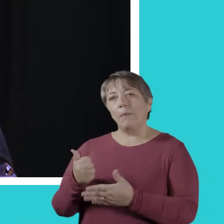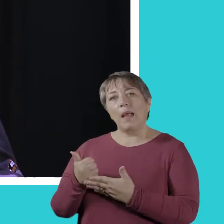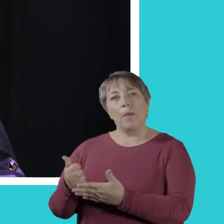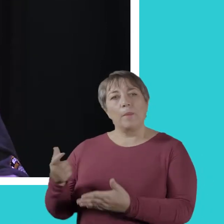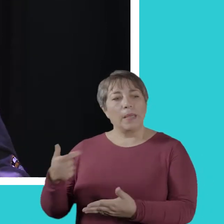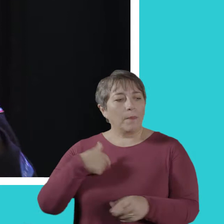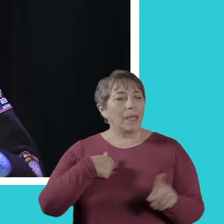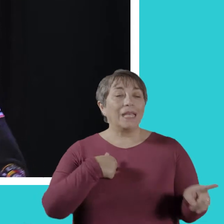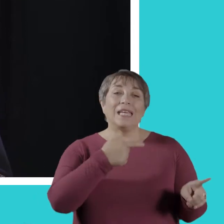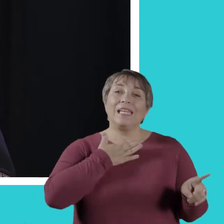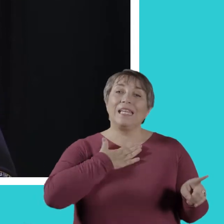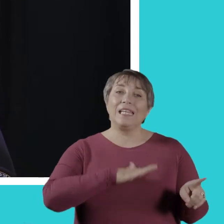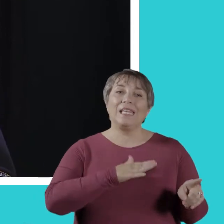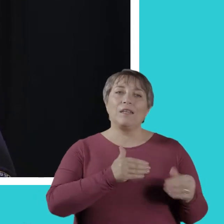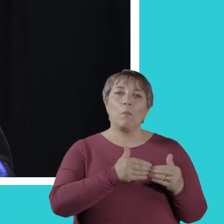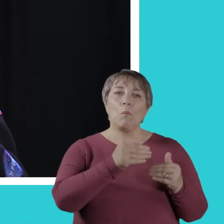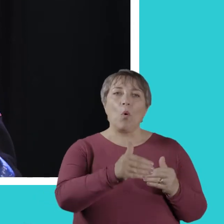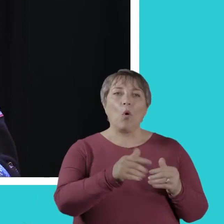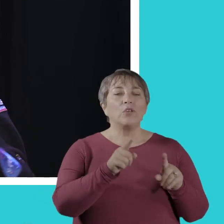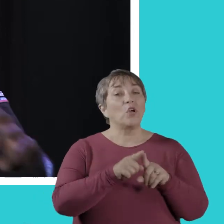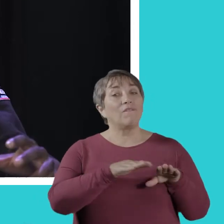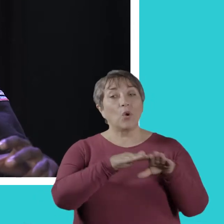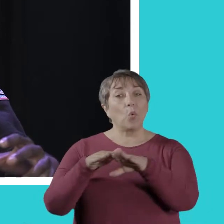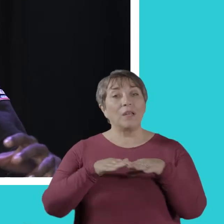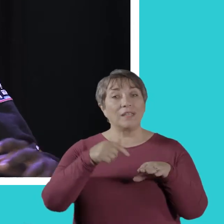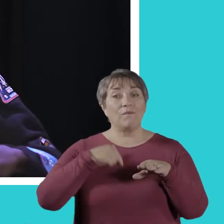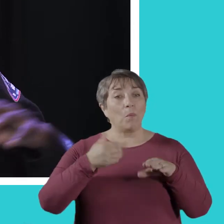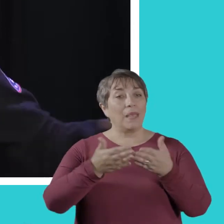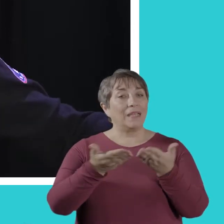of us. So for me that's what quality is because everybody needs different things. When I was 15 I